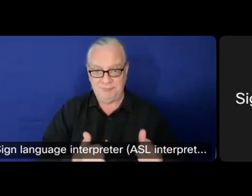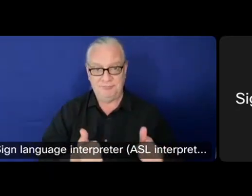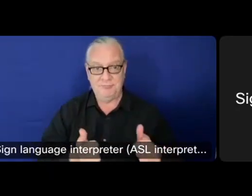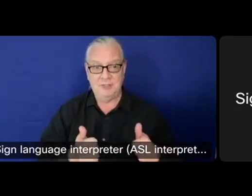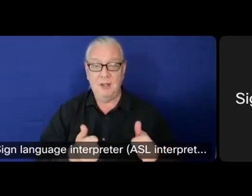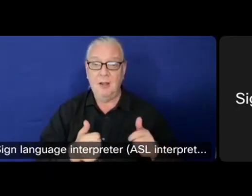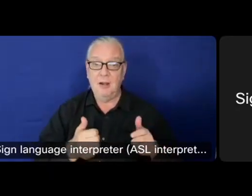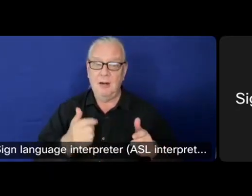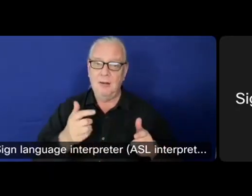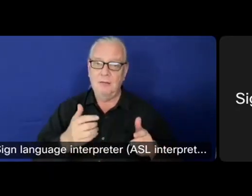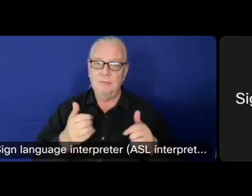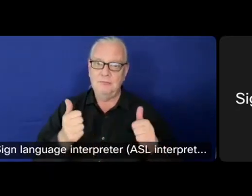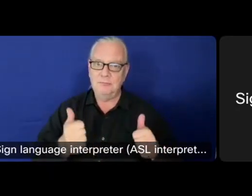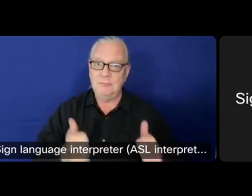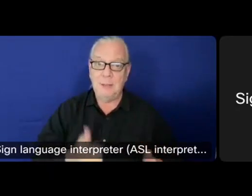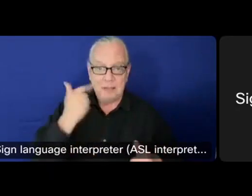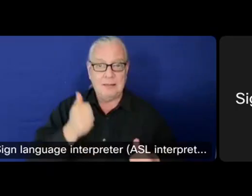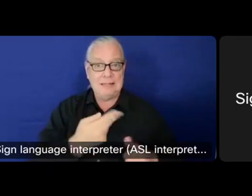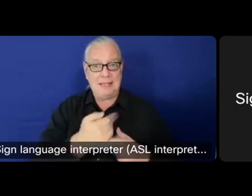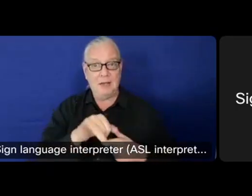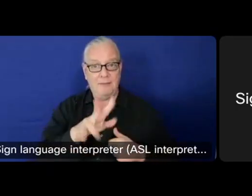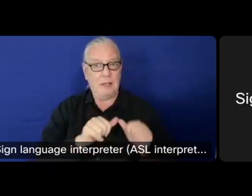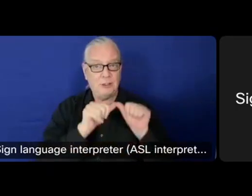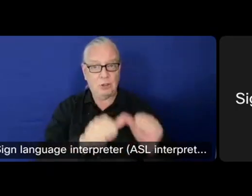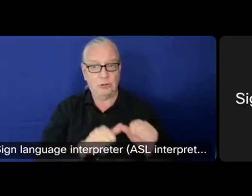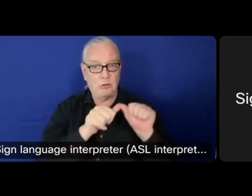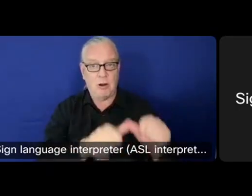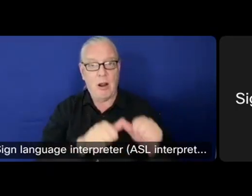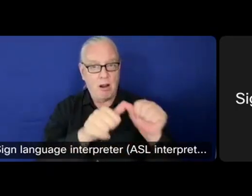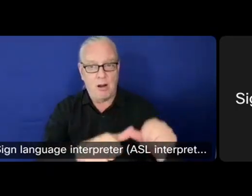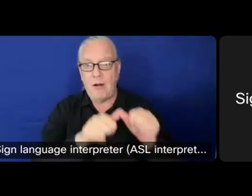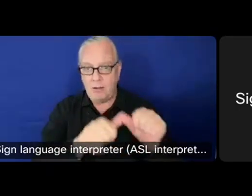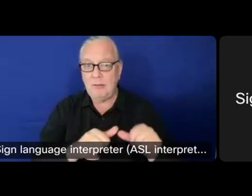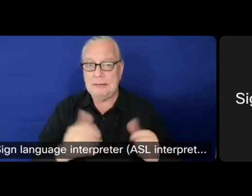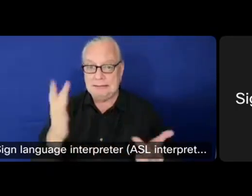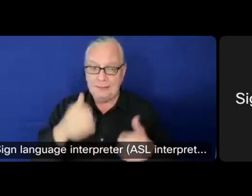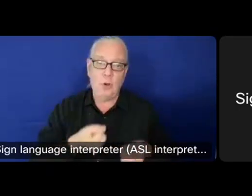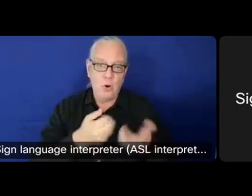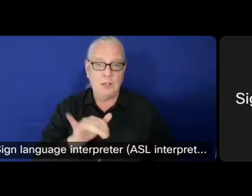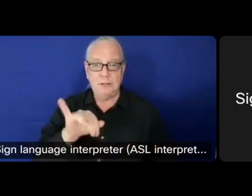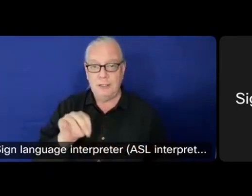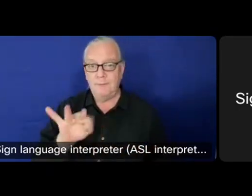inflammatory nature of HIV. I have been aging with HIV since